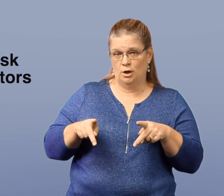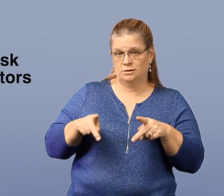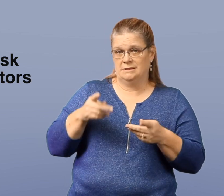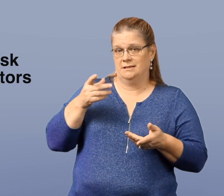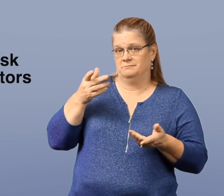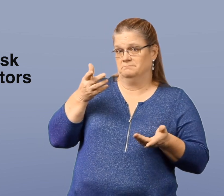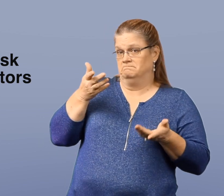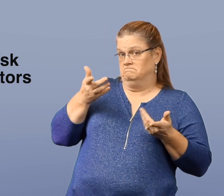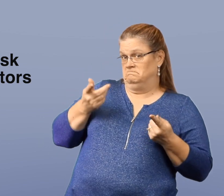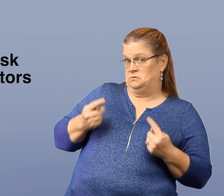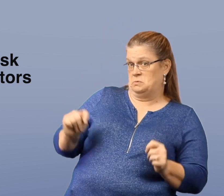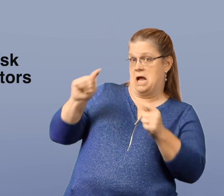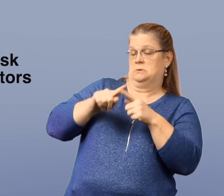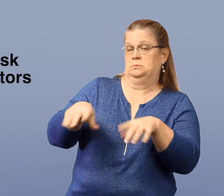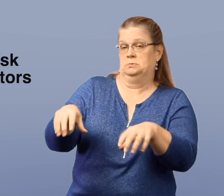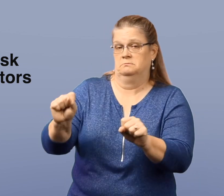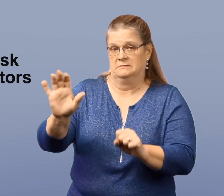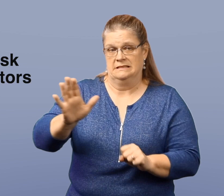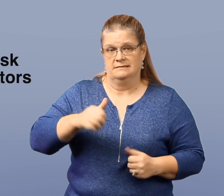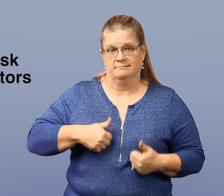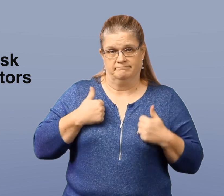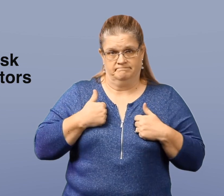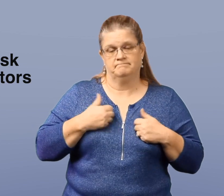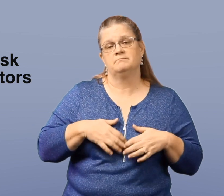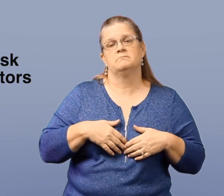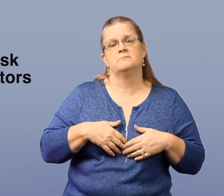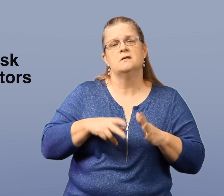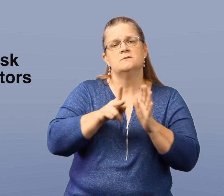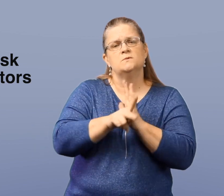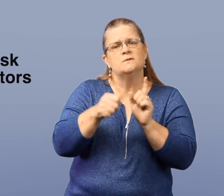that a person may try to take his or her life.